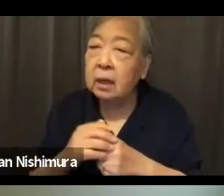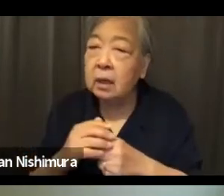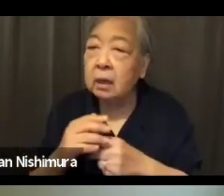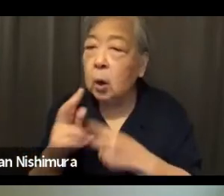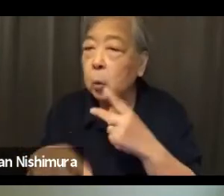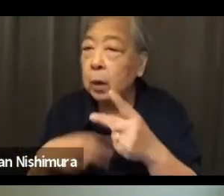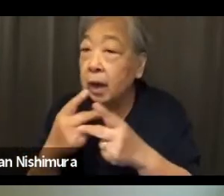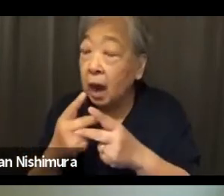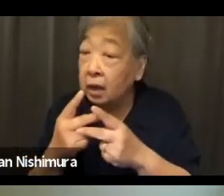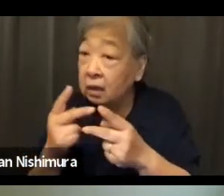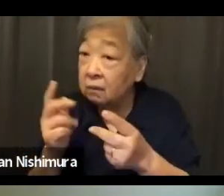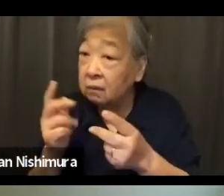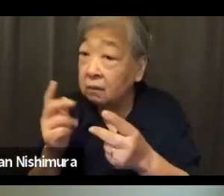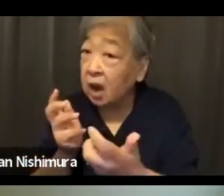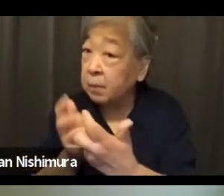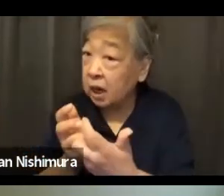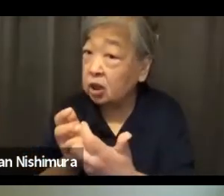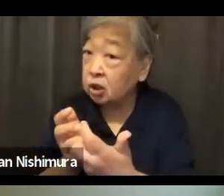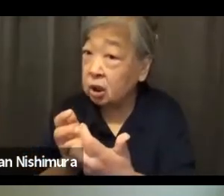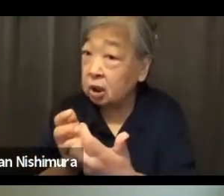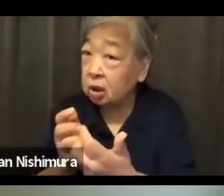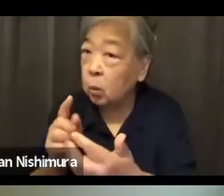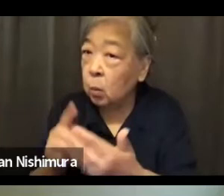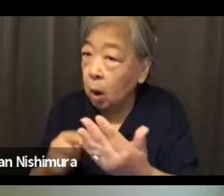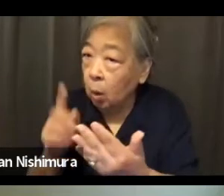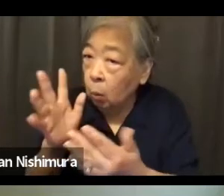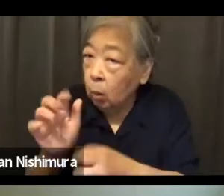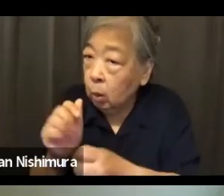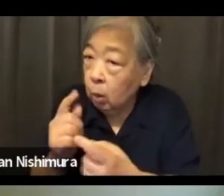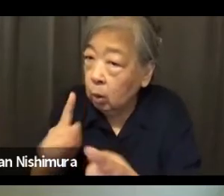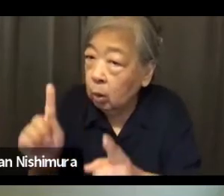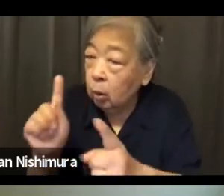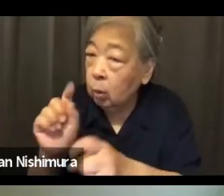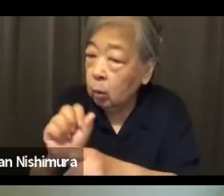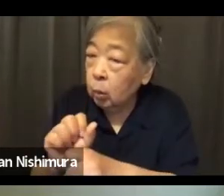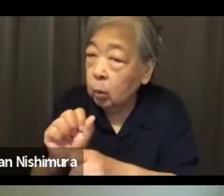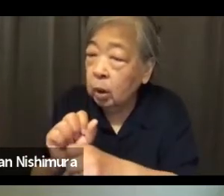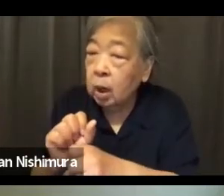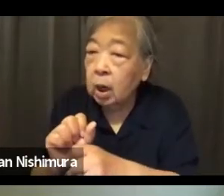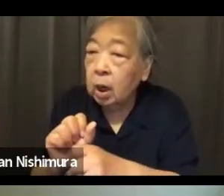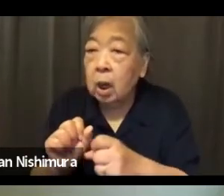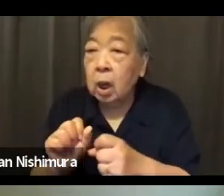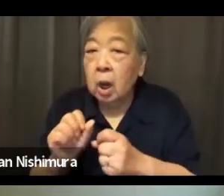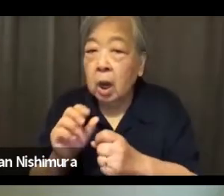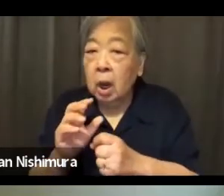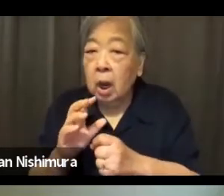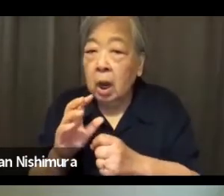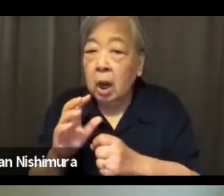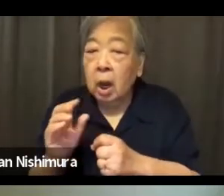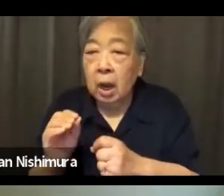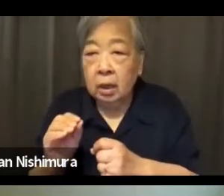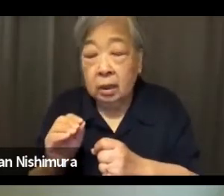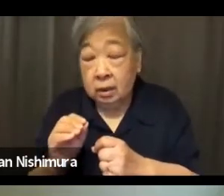that will work, which it makes up an entire section of our publication.